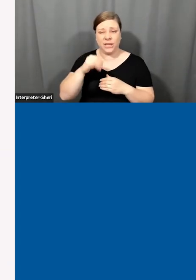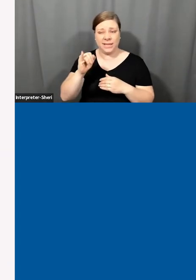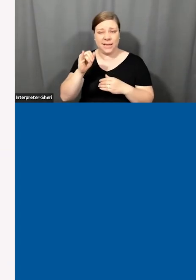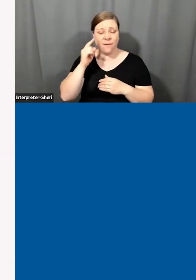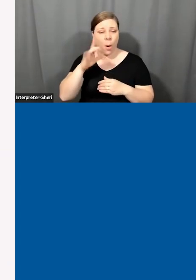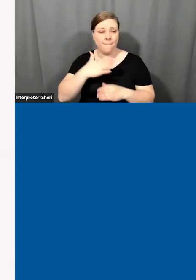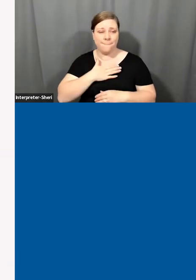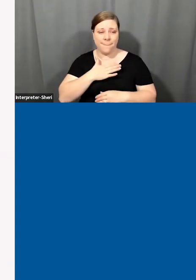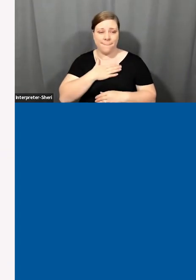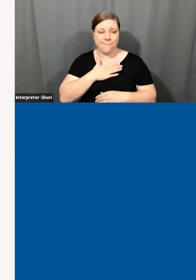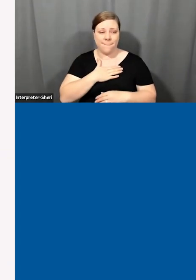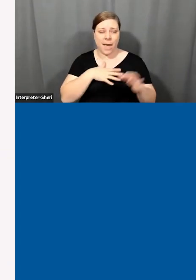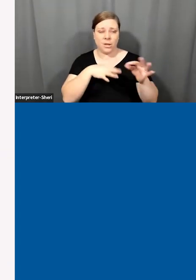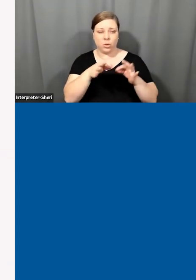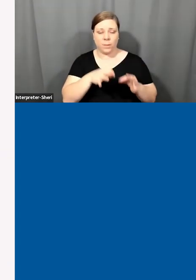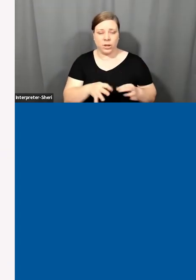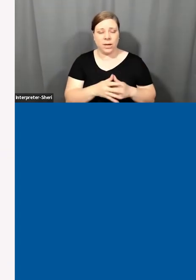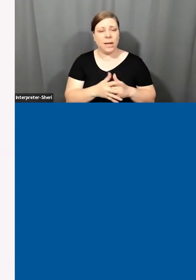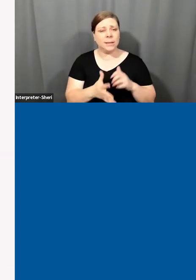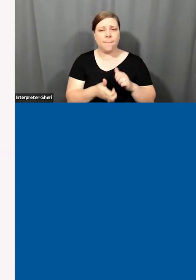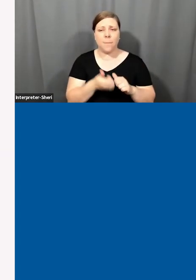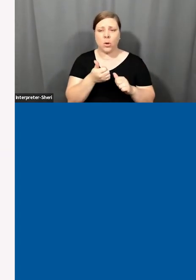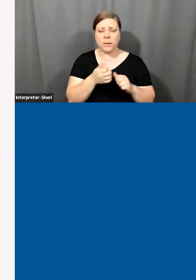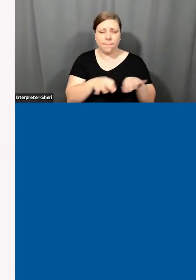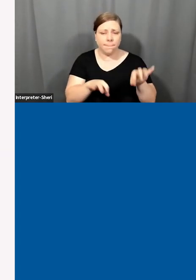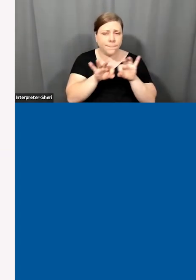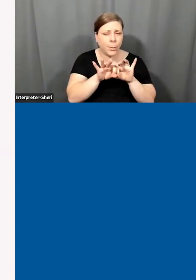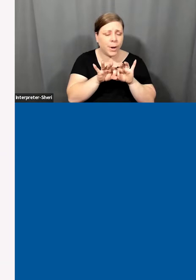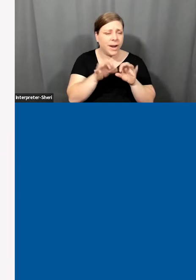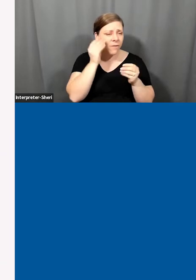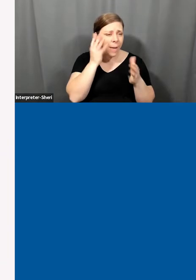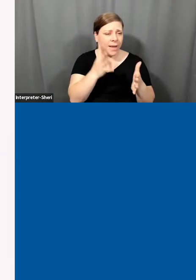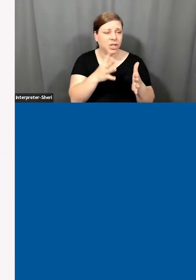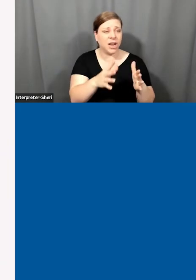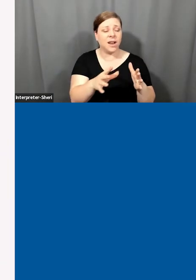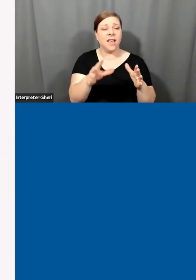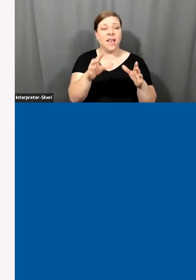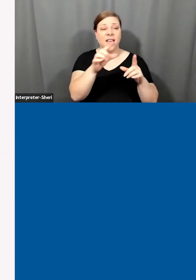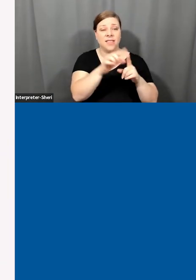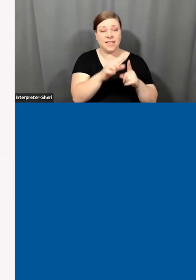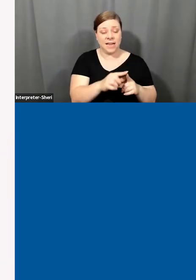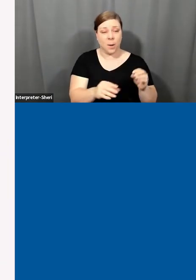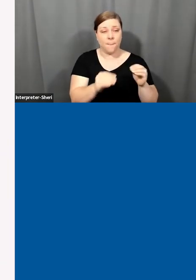that started from the most relevant information, which was the text in this case, to a more detailed version of the vector graphic.